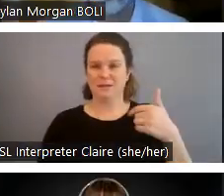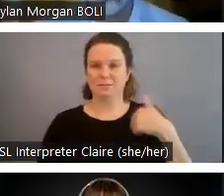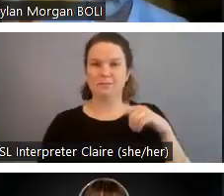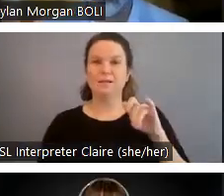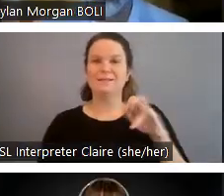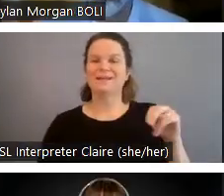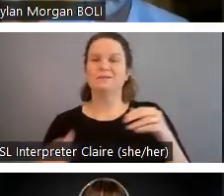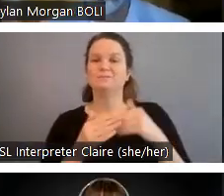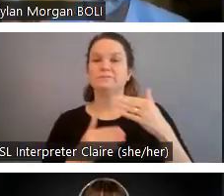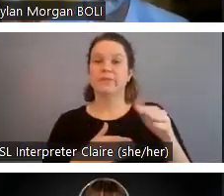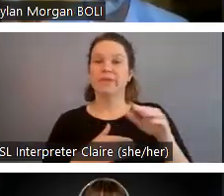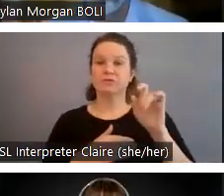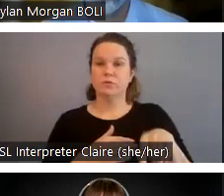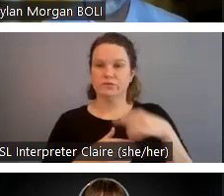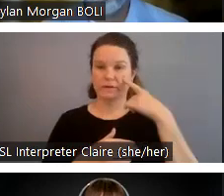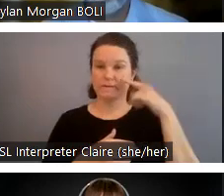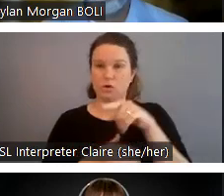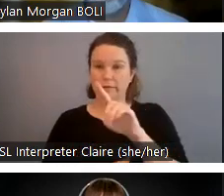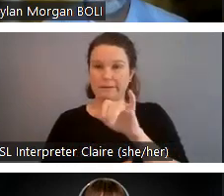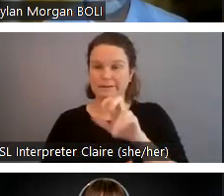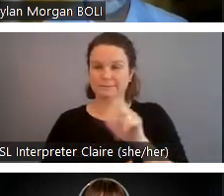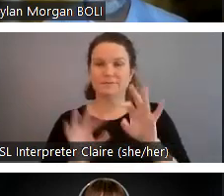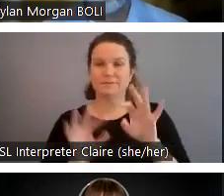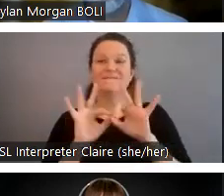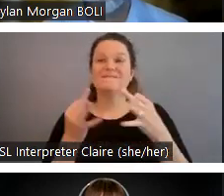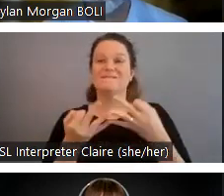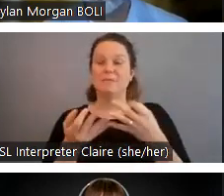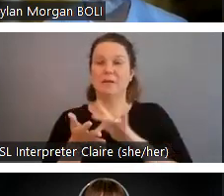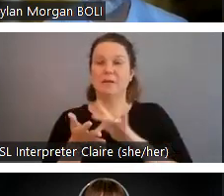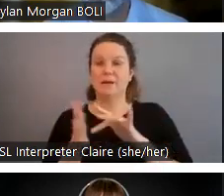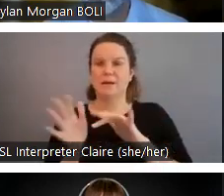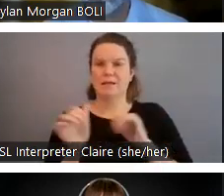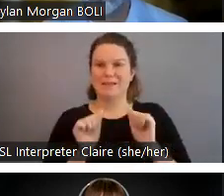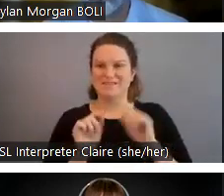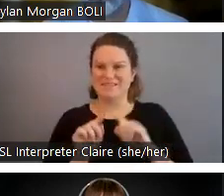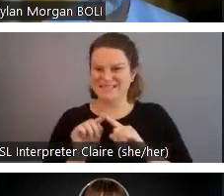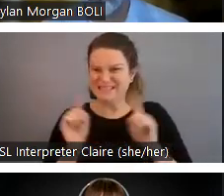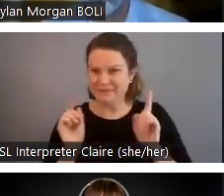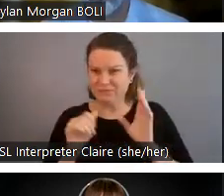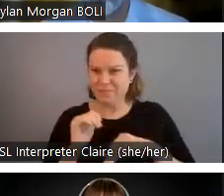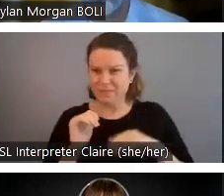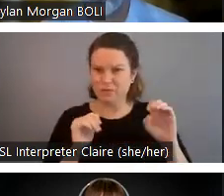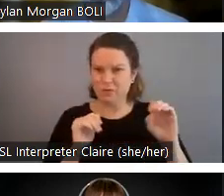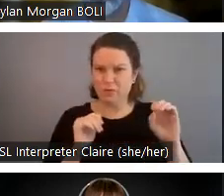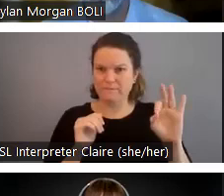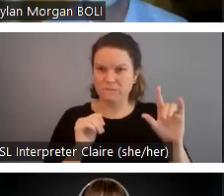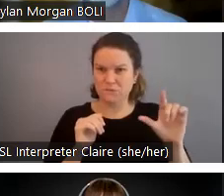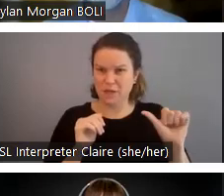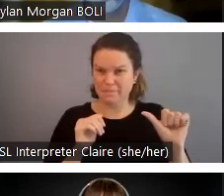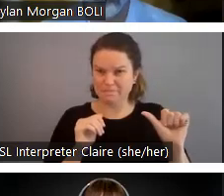question is for you, Dylan. Is Family and Medical Leave Act different than OFLA leave?